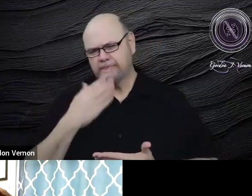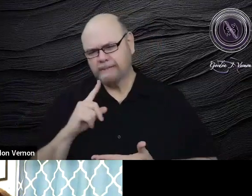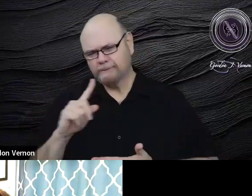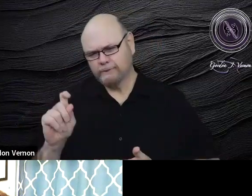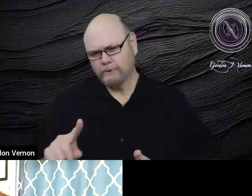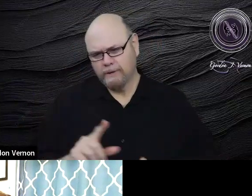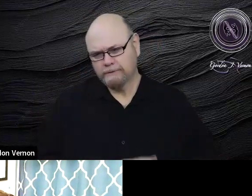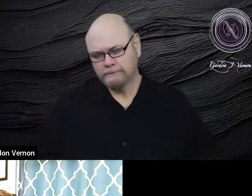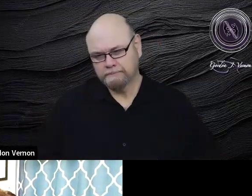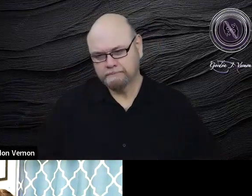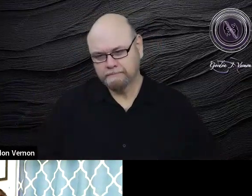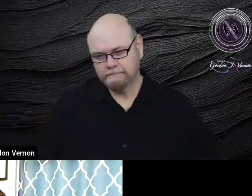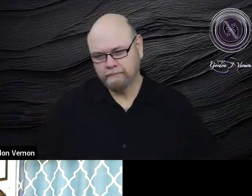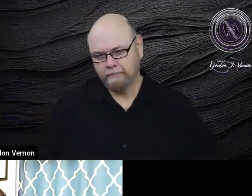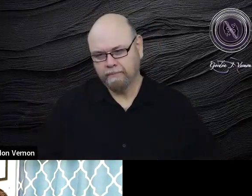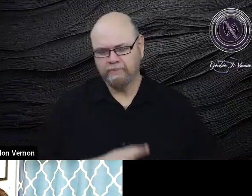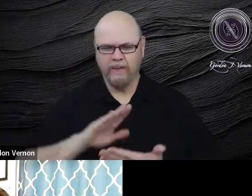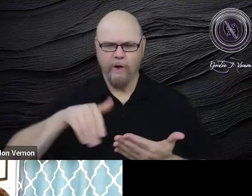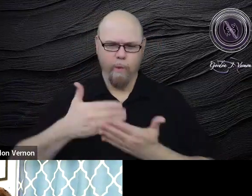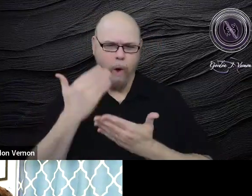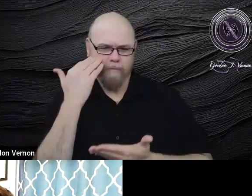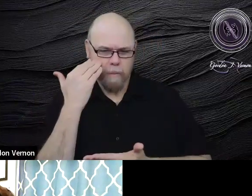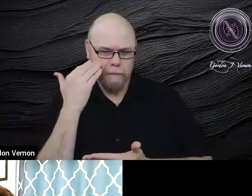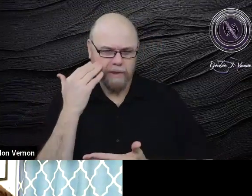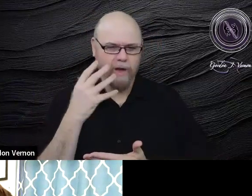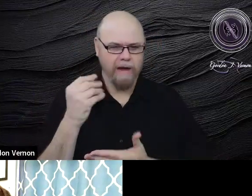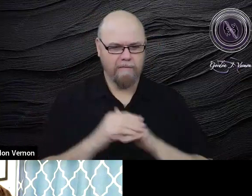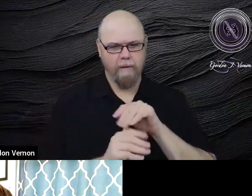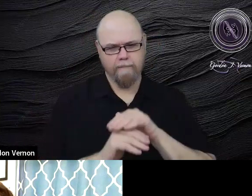And I think this is exactly what we have to do in the future.